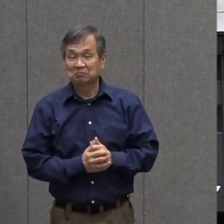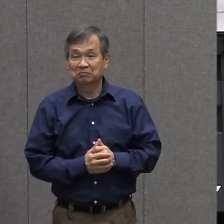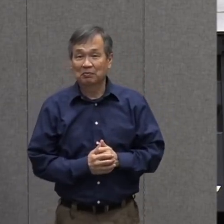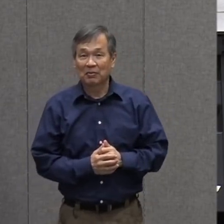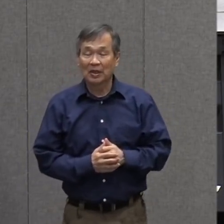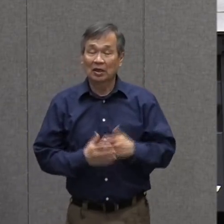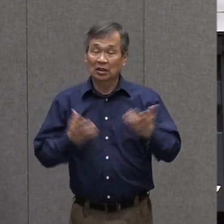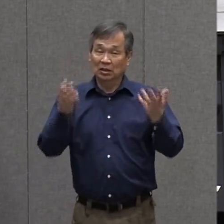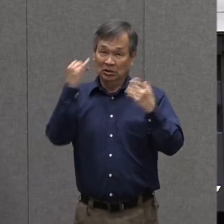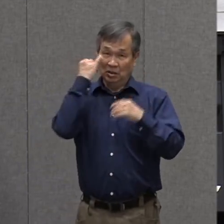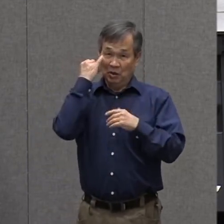What if I had 13?